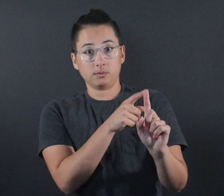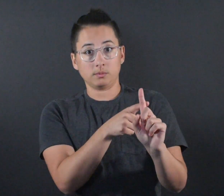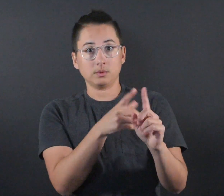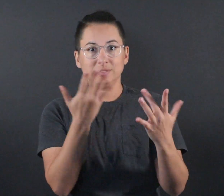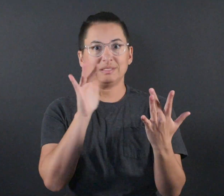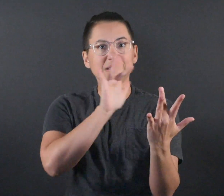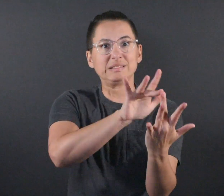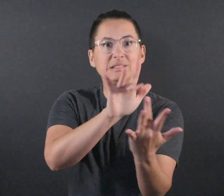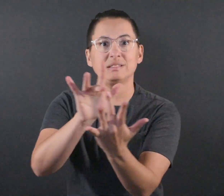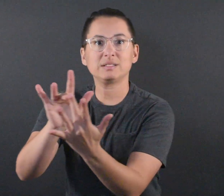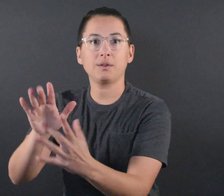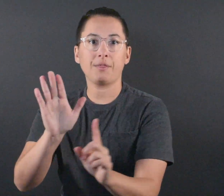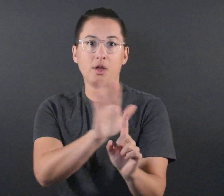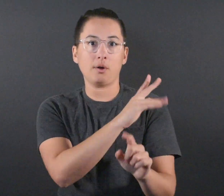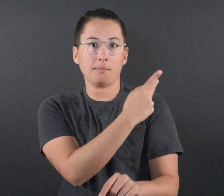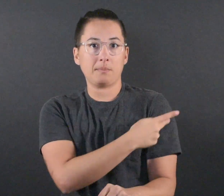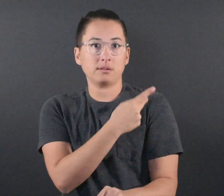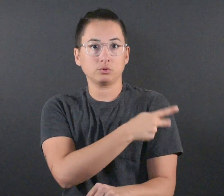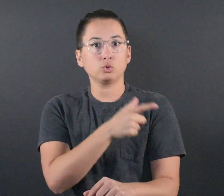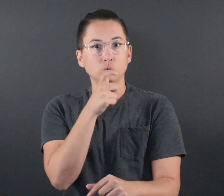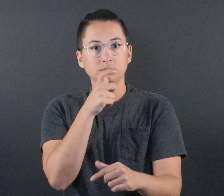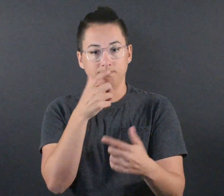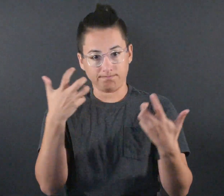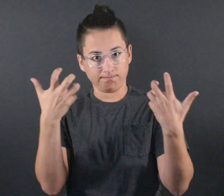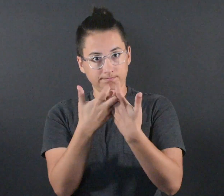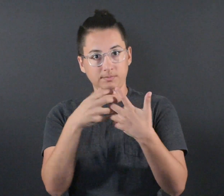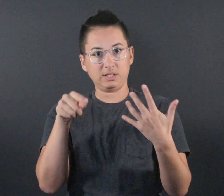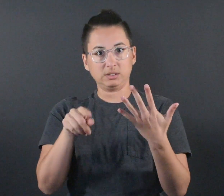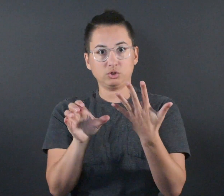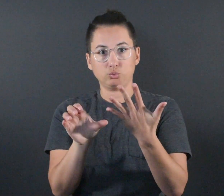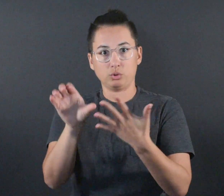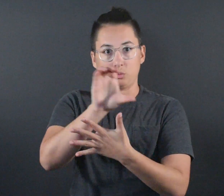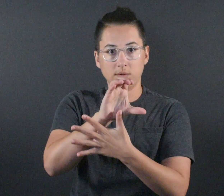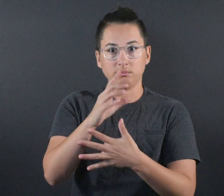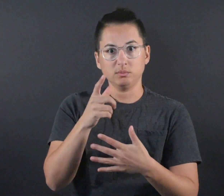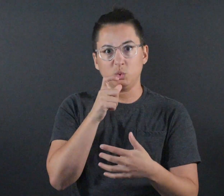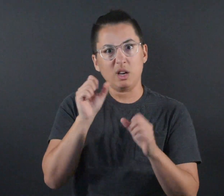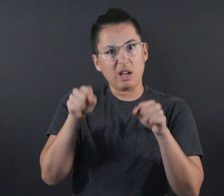Providers with access to vaccine are reaching out to their patients who meet